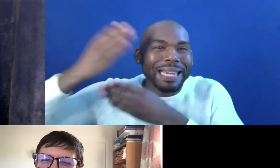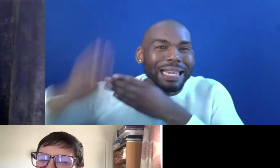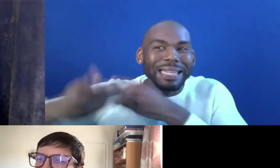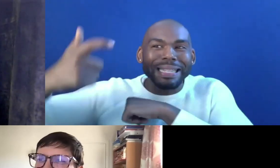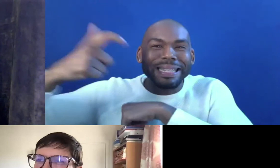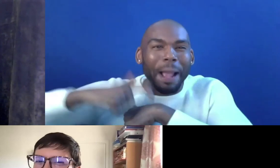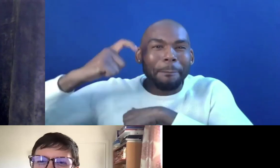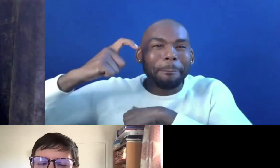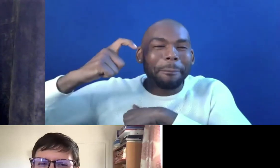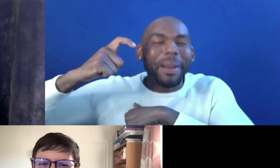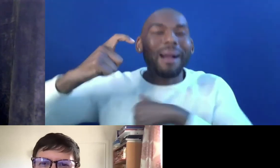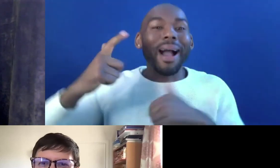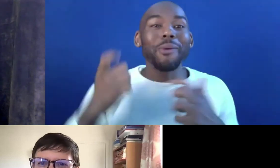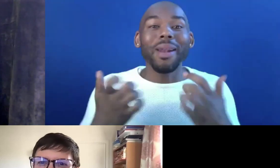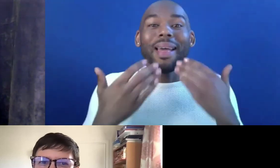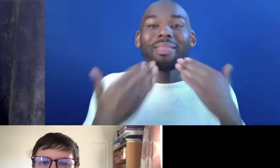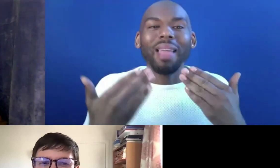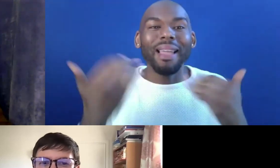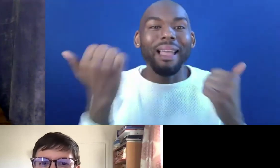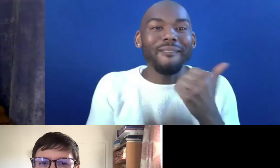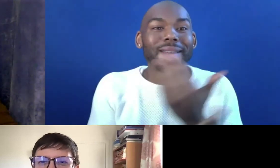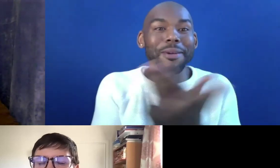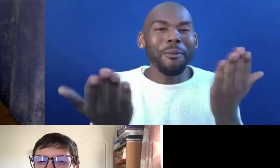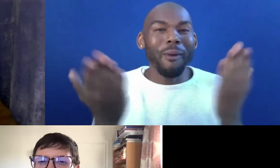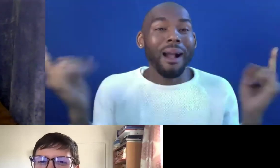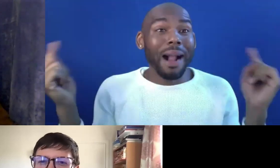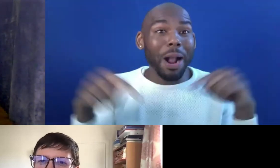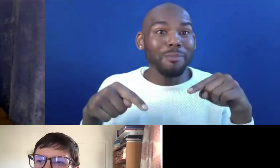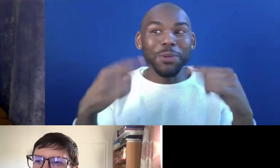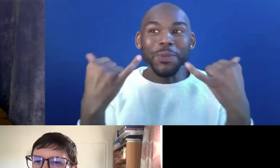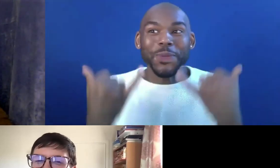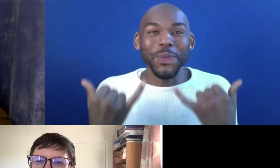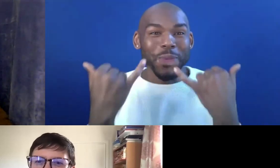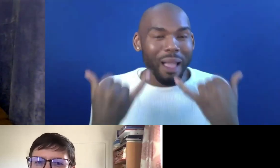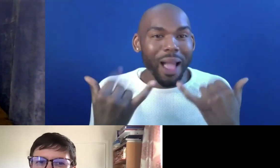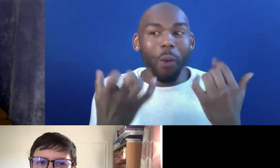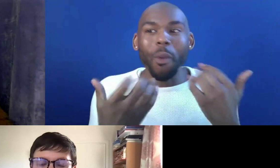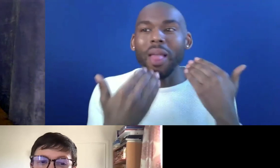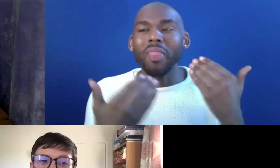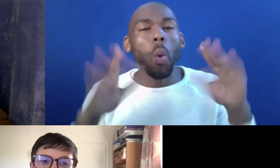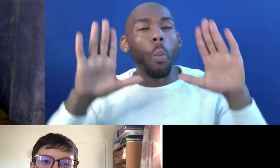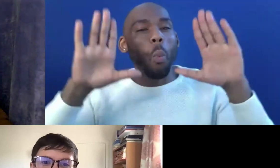i want to thank everyone for attending today i want to thank our wonderful speaker dr